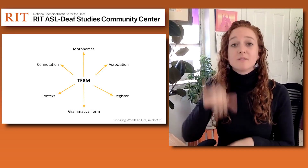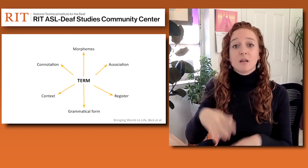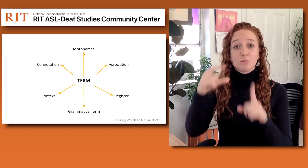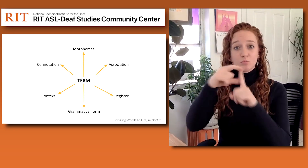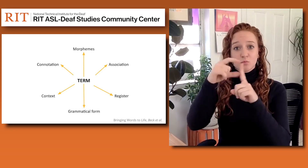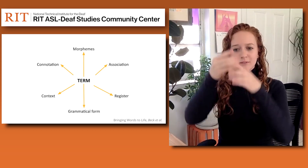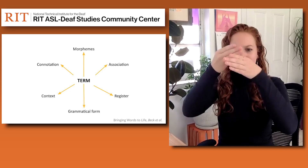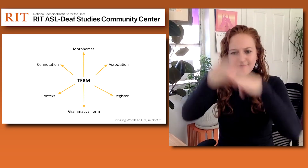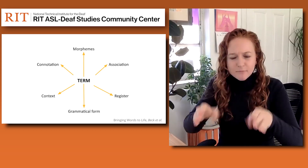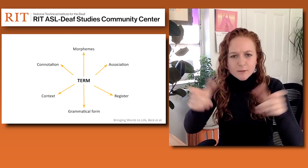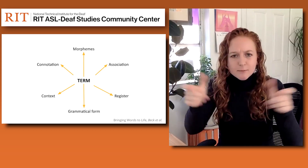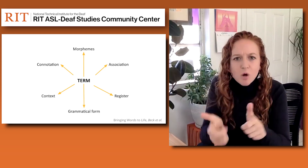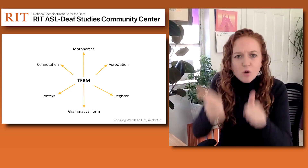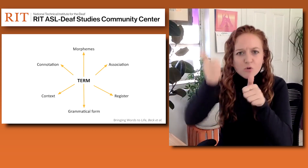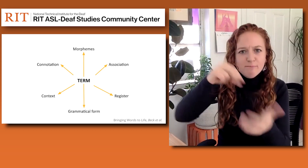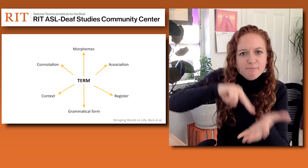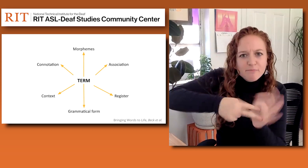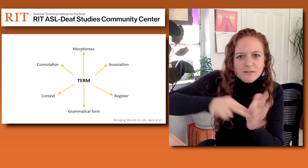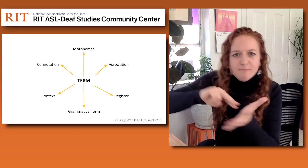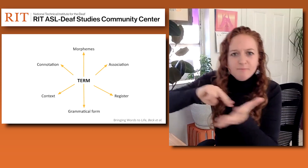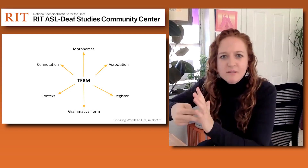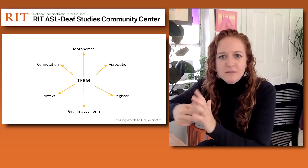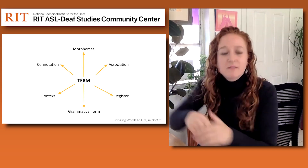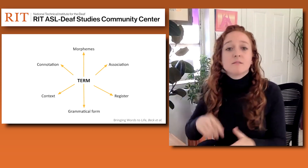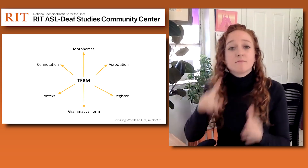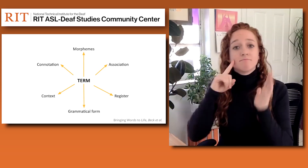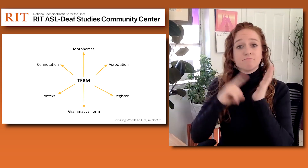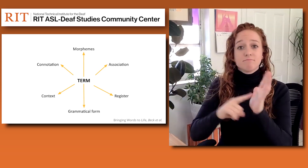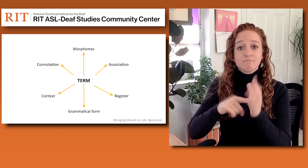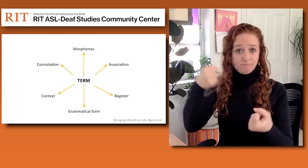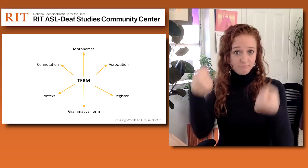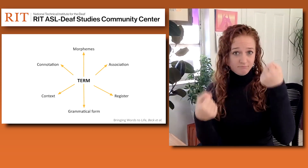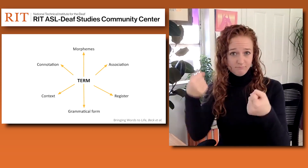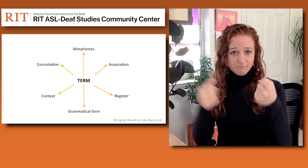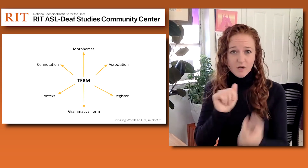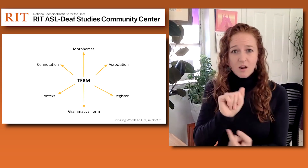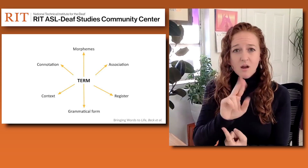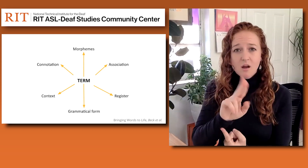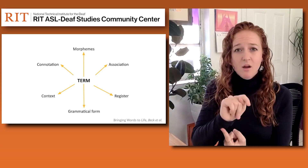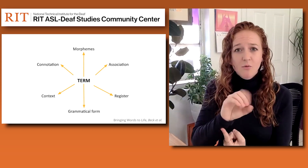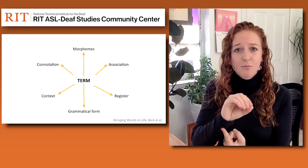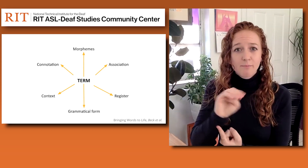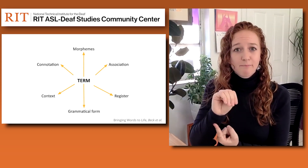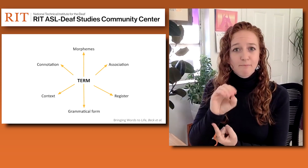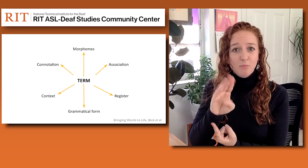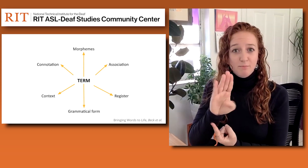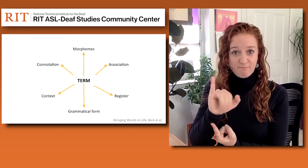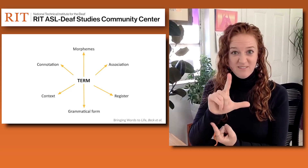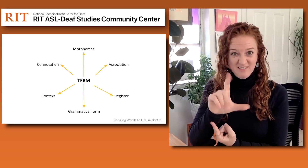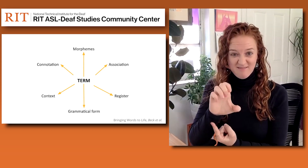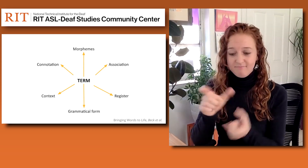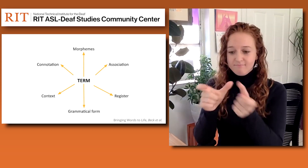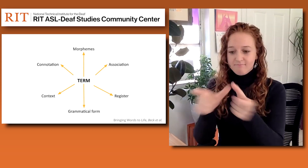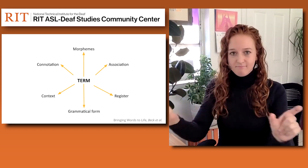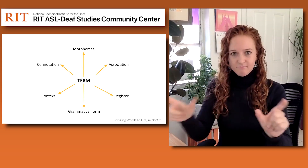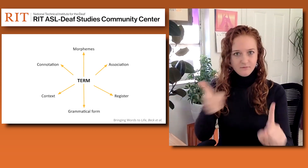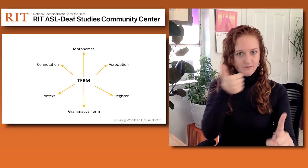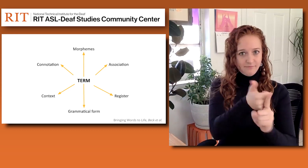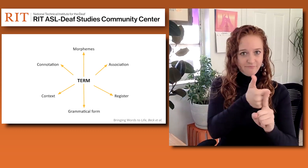a word is split down into smaller parts, and they each have meanings. Like, if you have the word "automobile,"